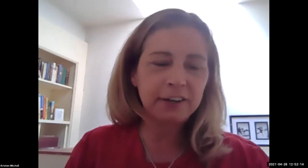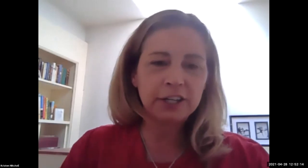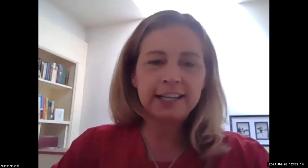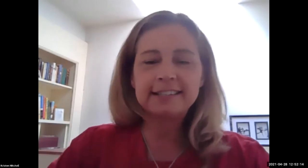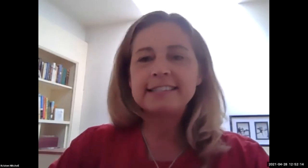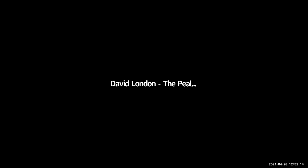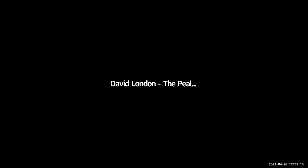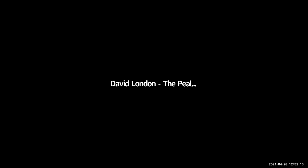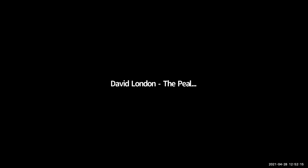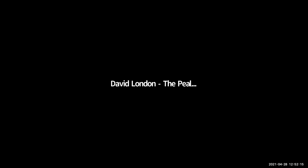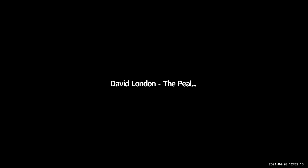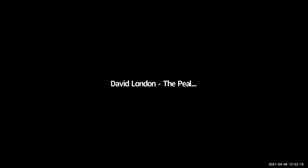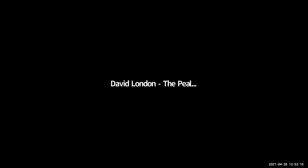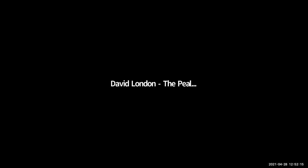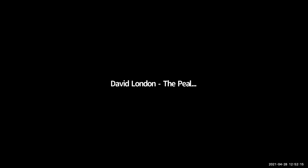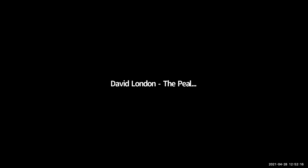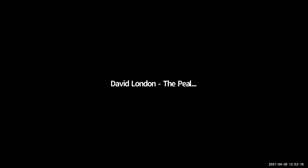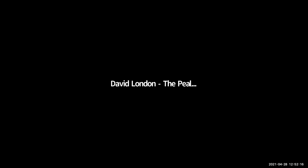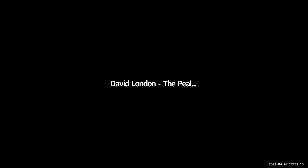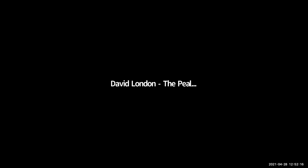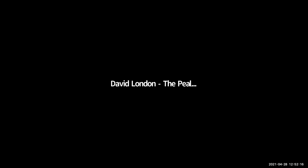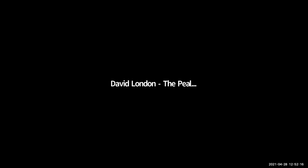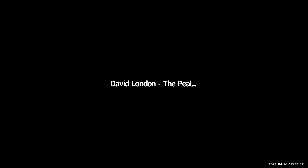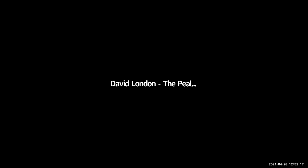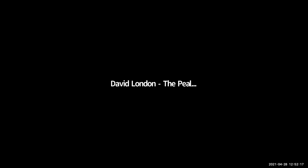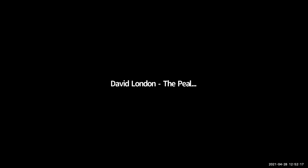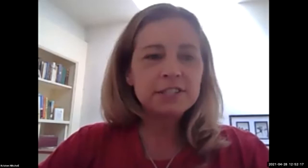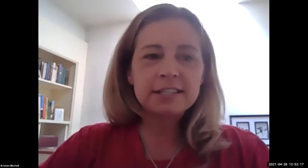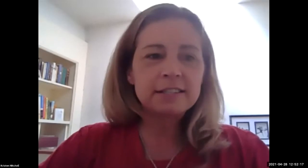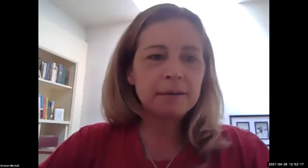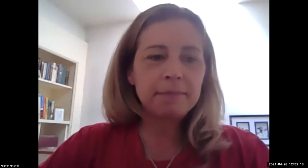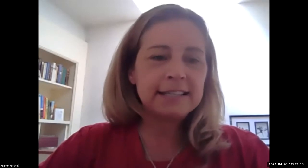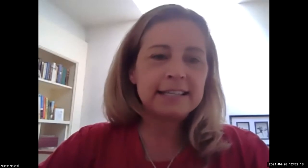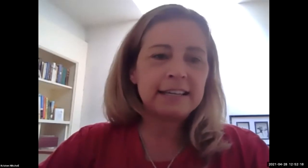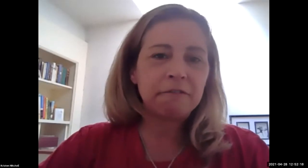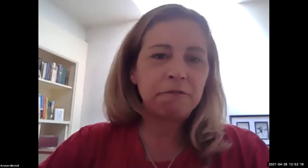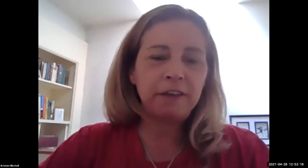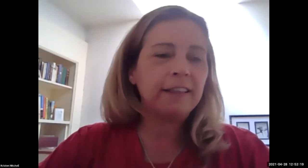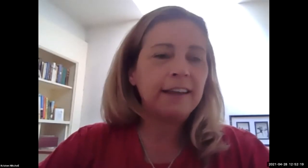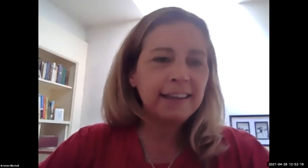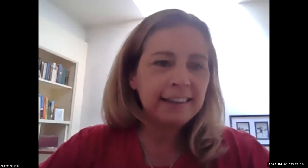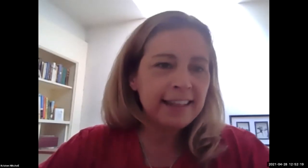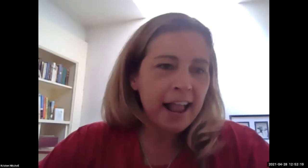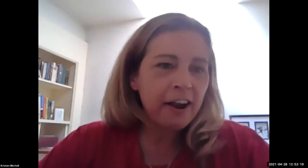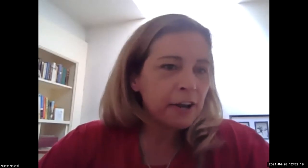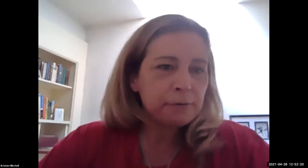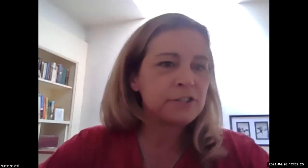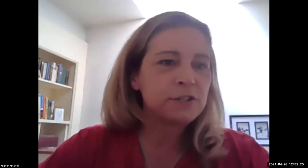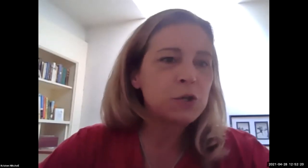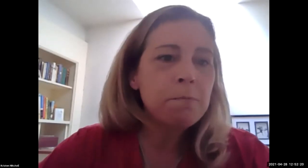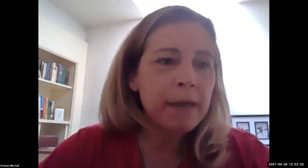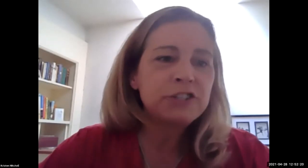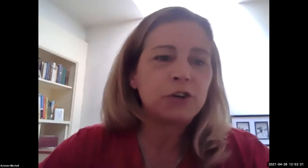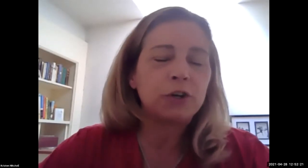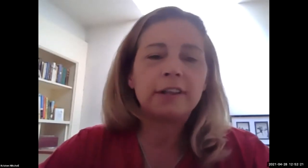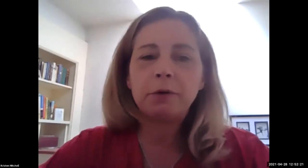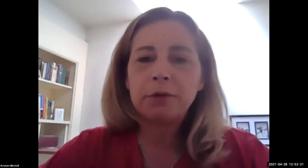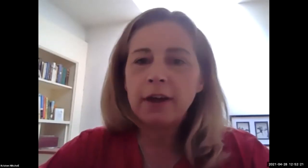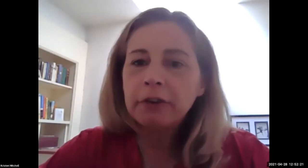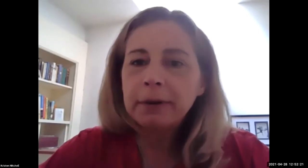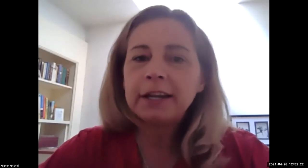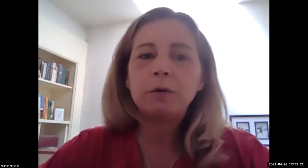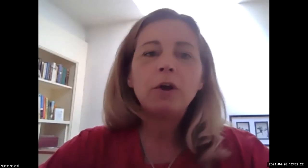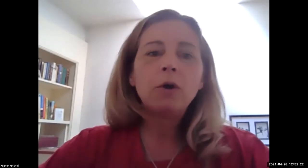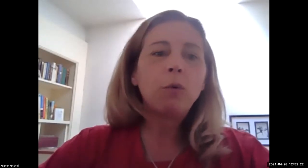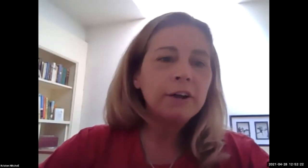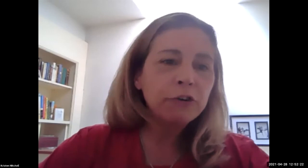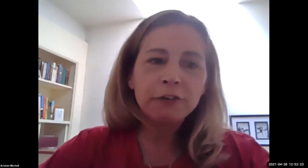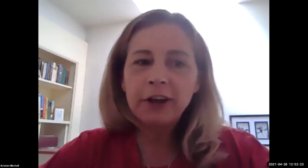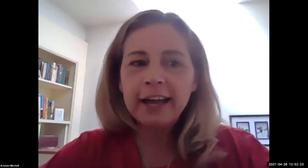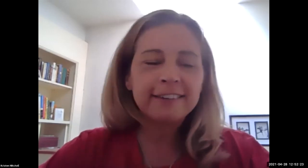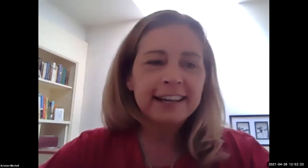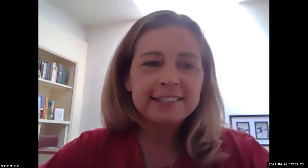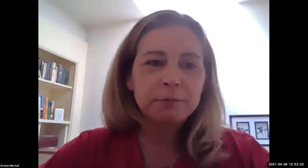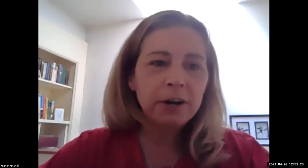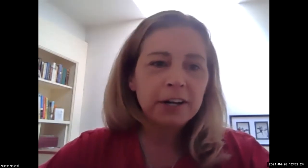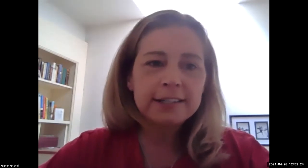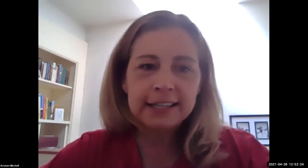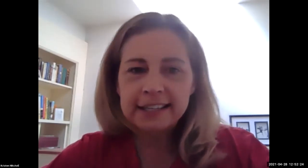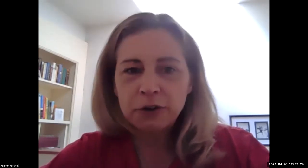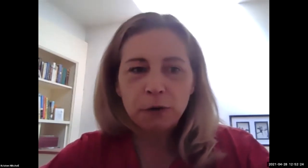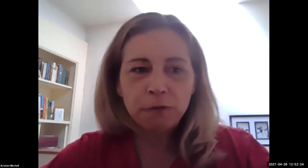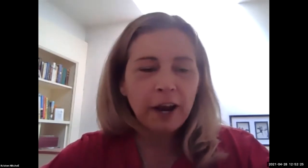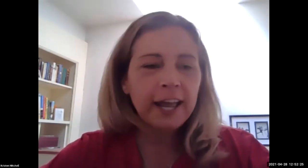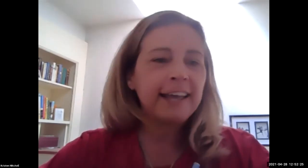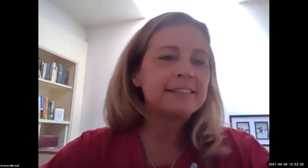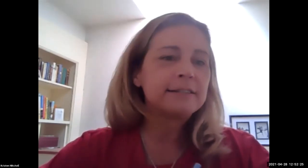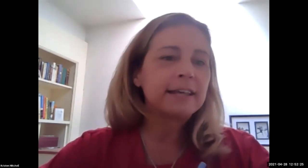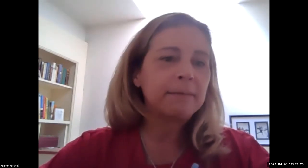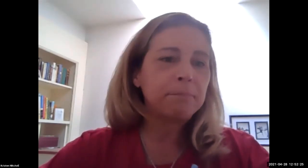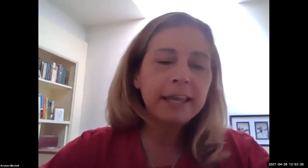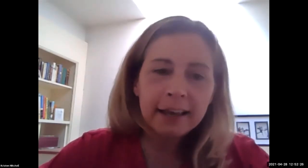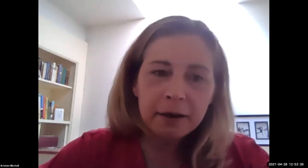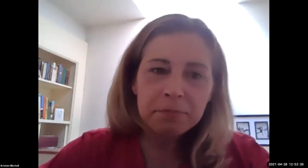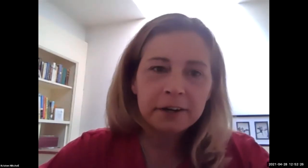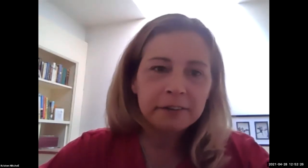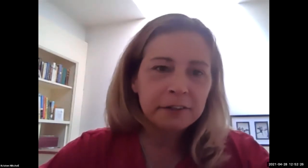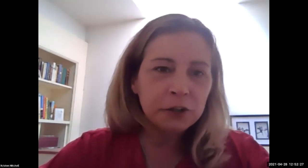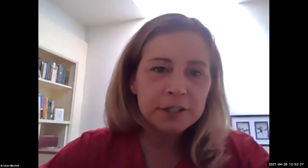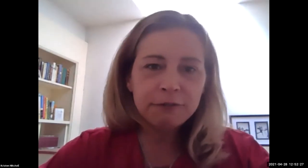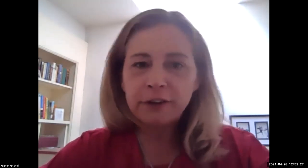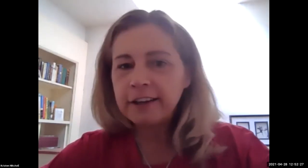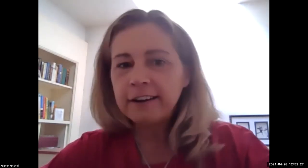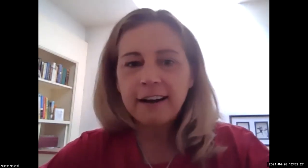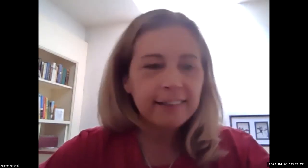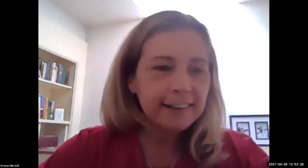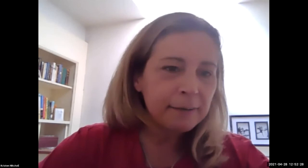a variety of means.